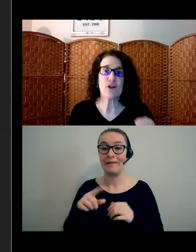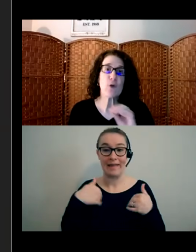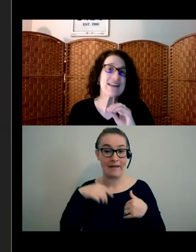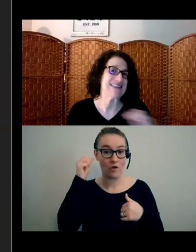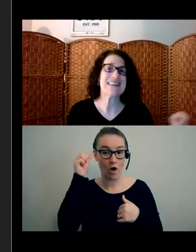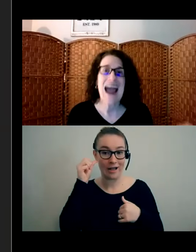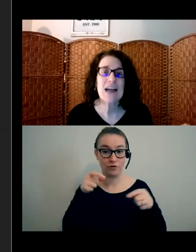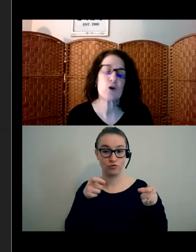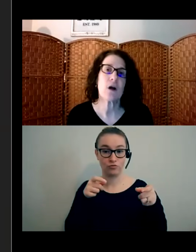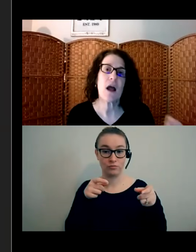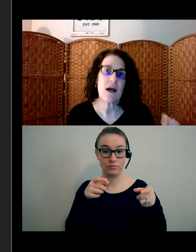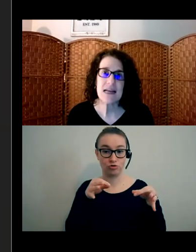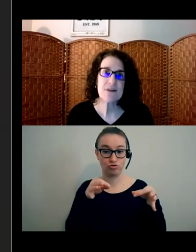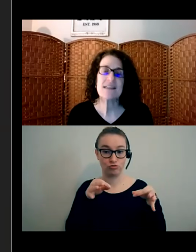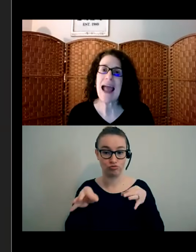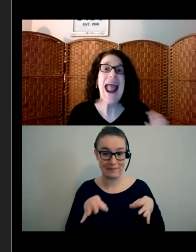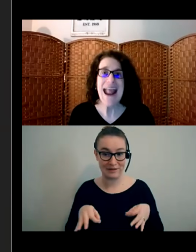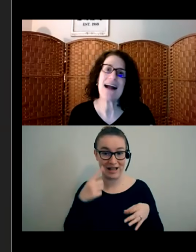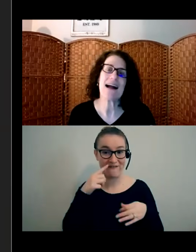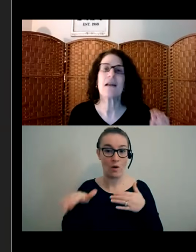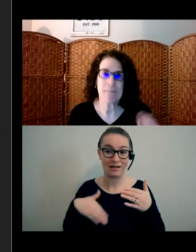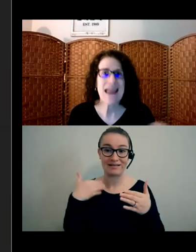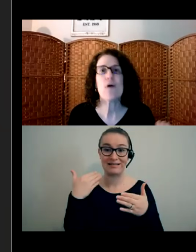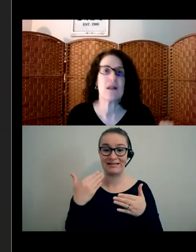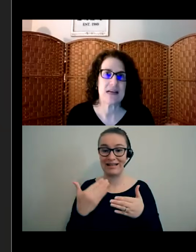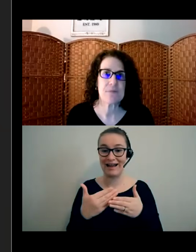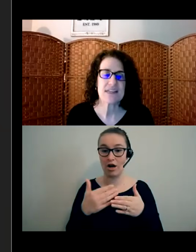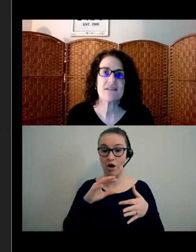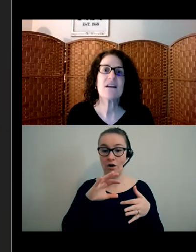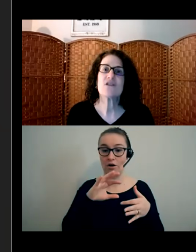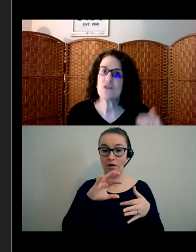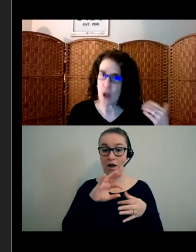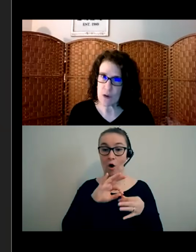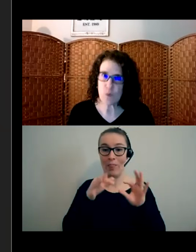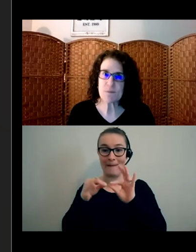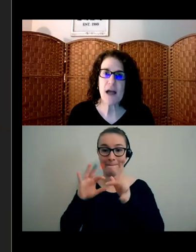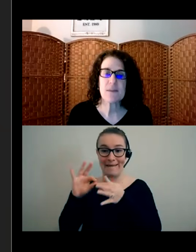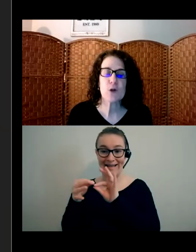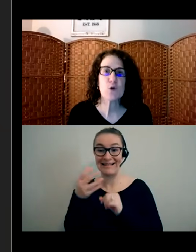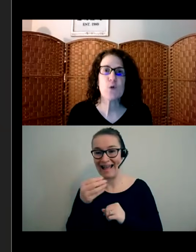for the entire Olympics and Paralympics. So it is possible to do that.